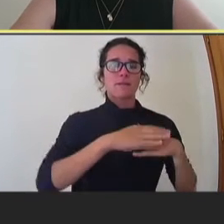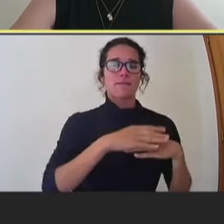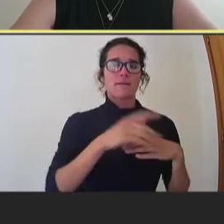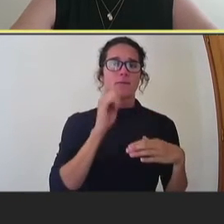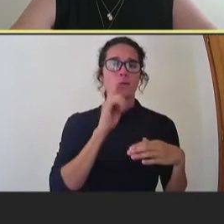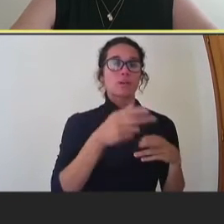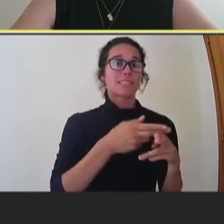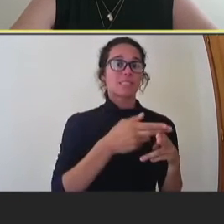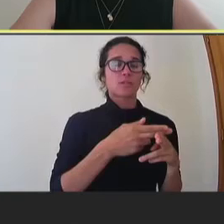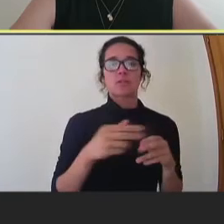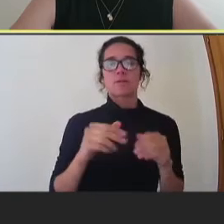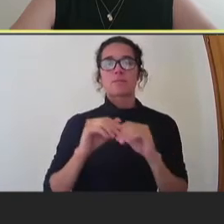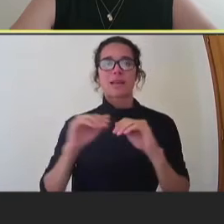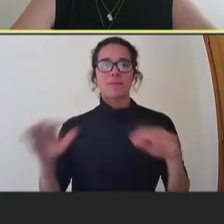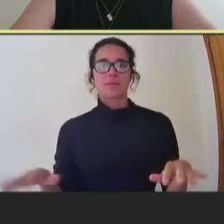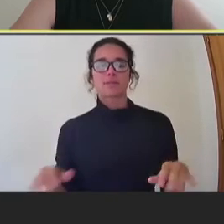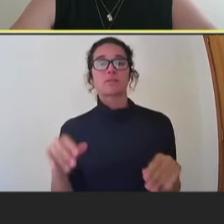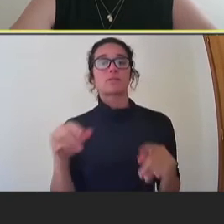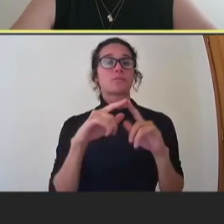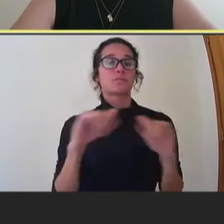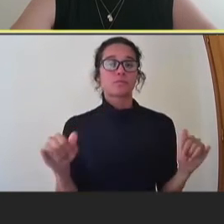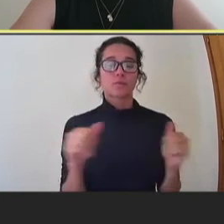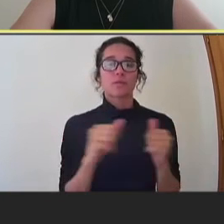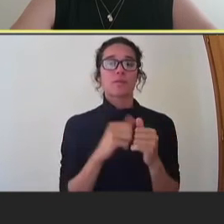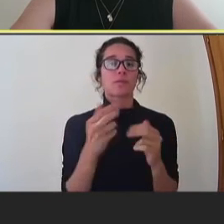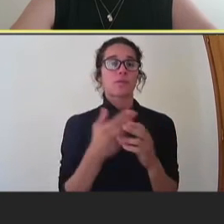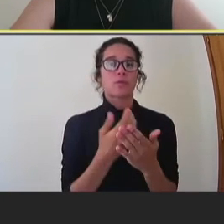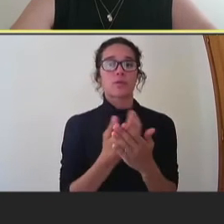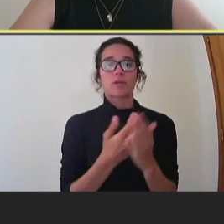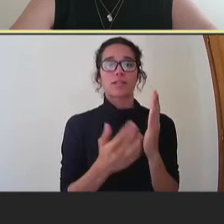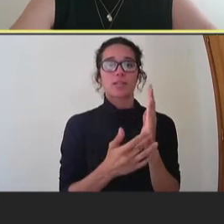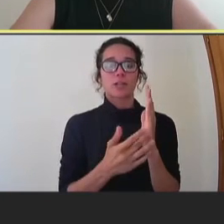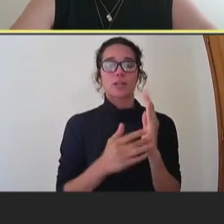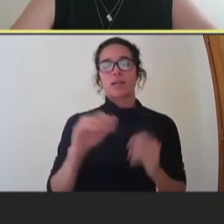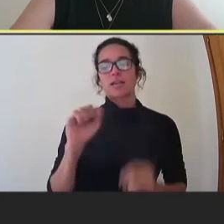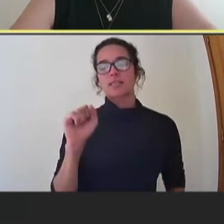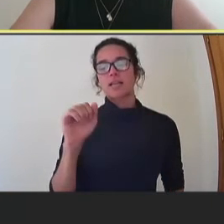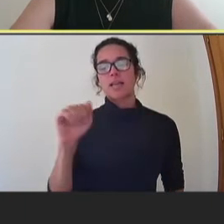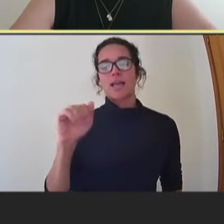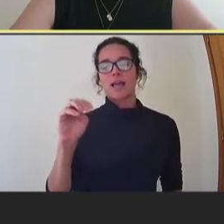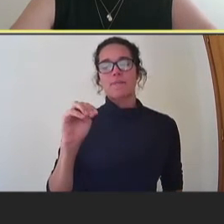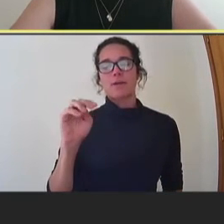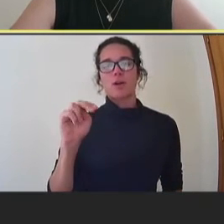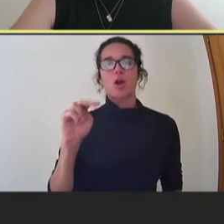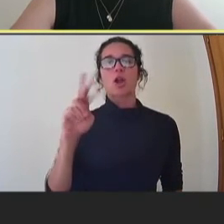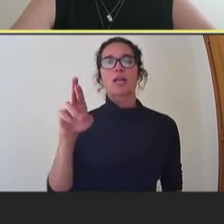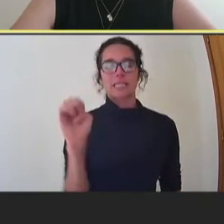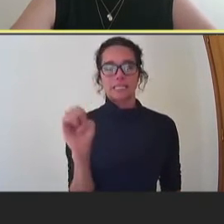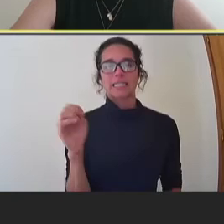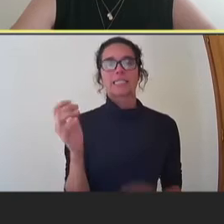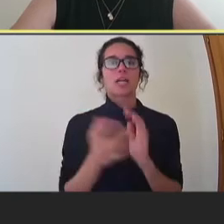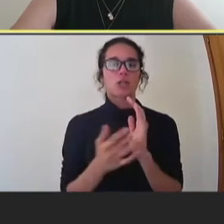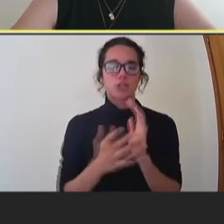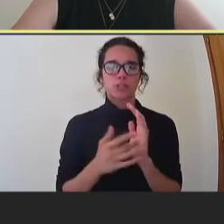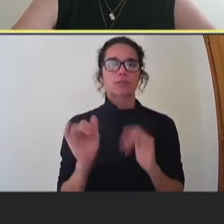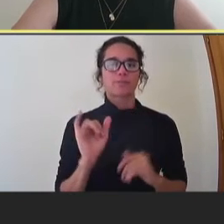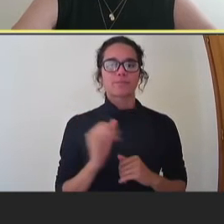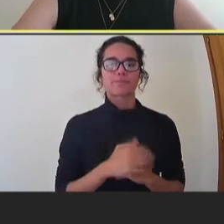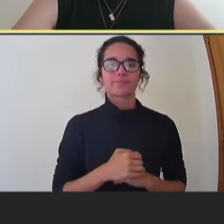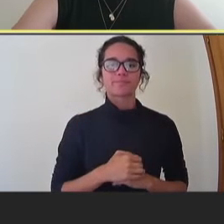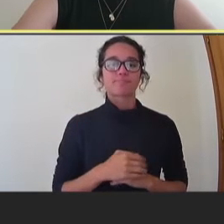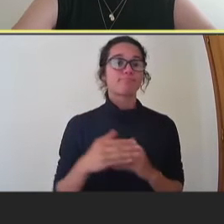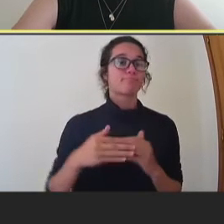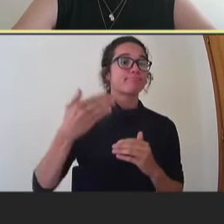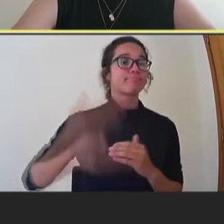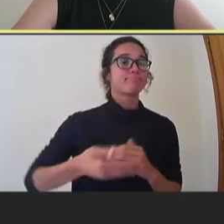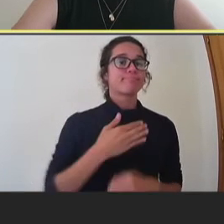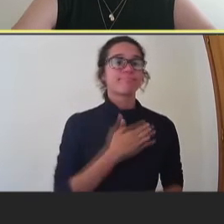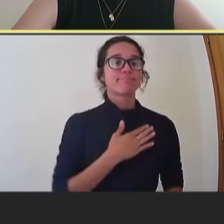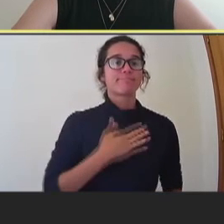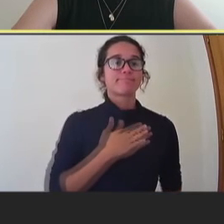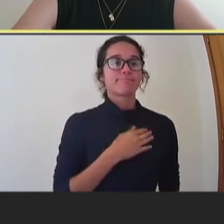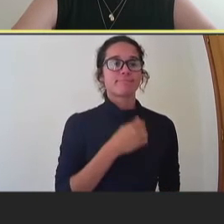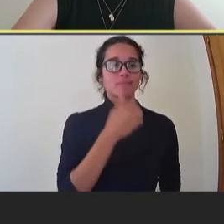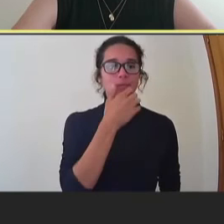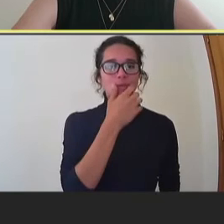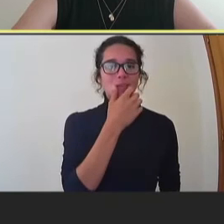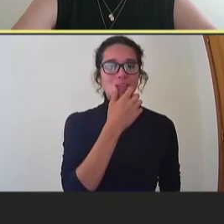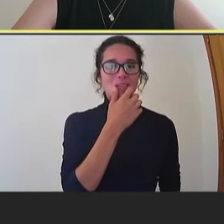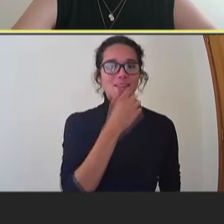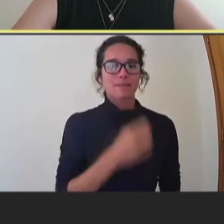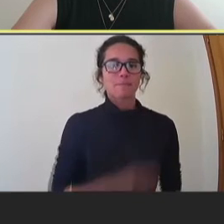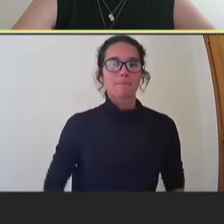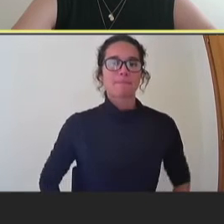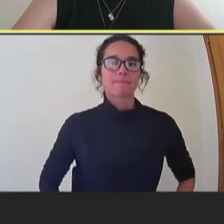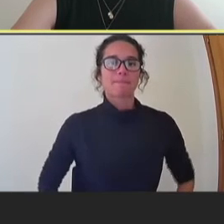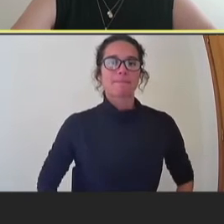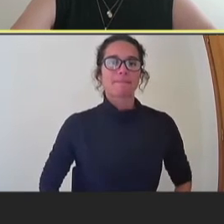and also with the new technology, our sa-mRNA vaccine technology. Next slide, please.